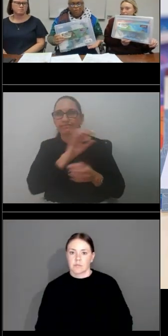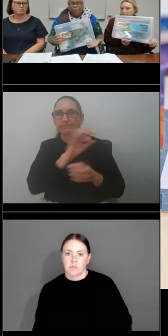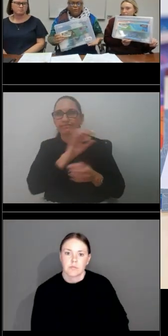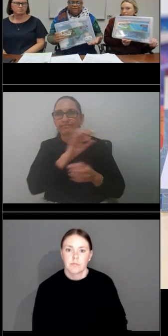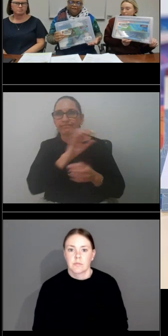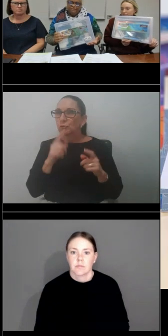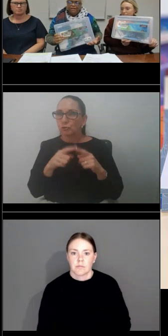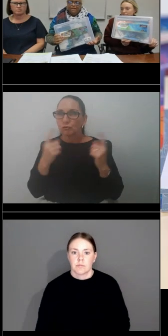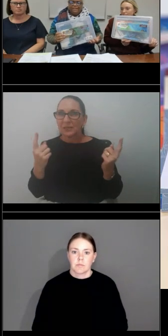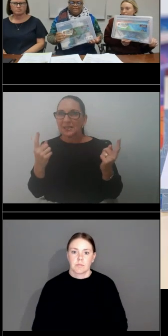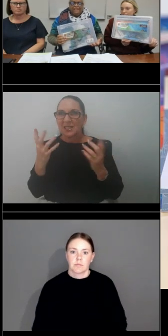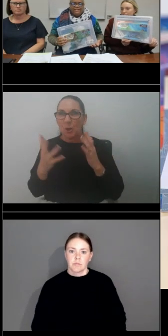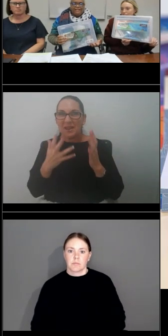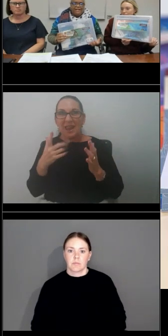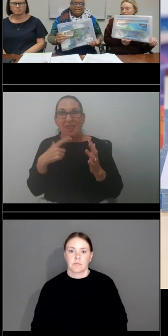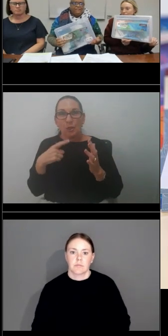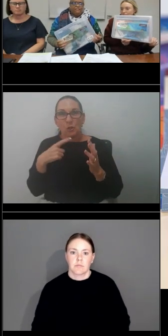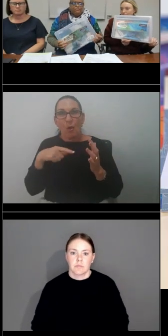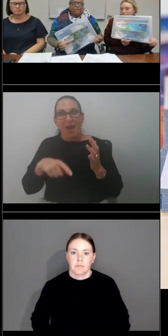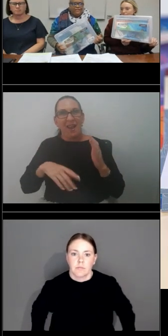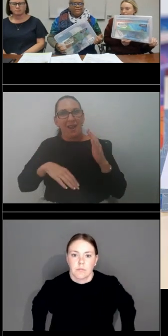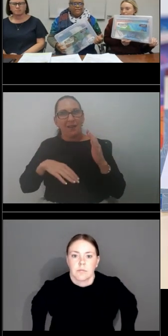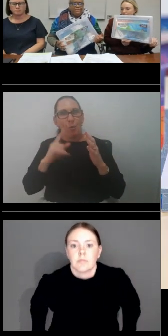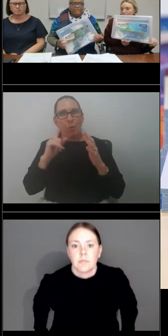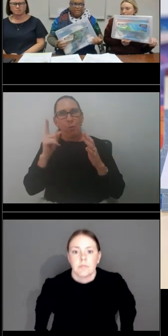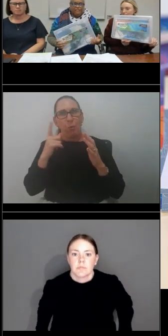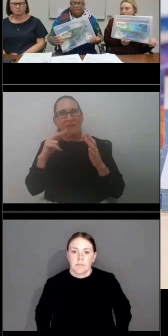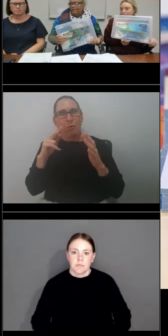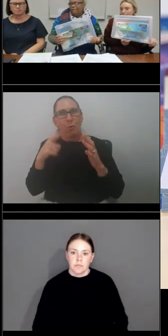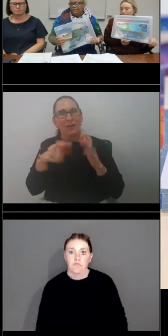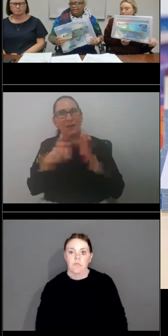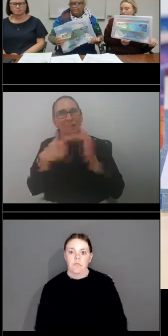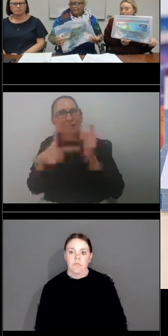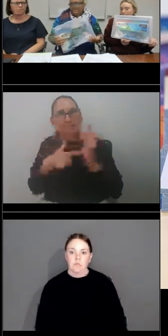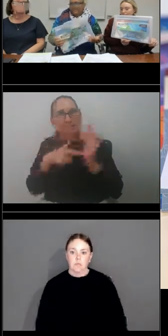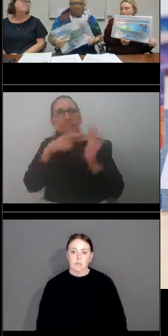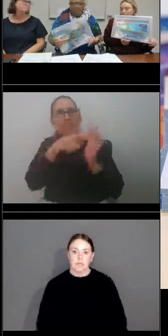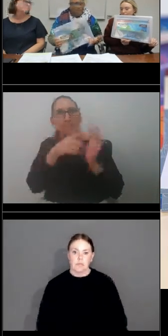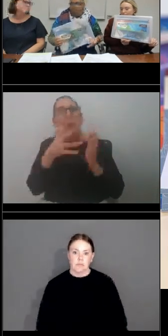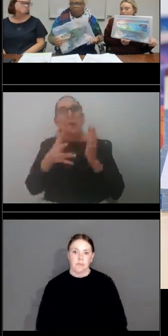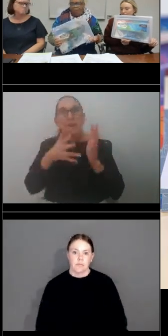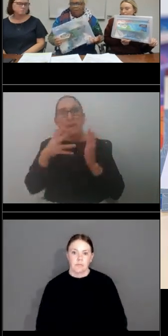whole point of the kit and it's what it is it is like I keep I keep saying it and you're probably